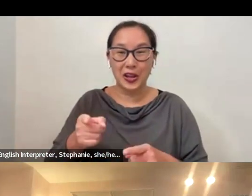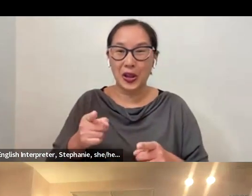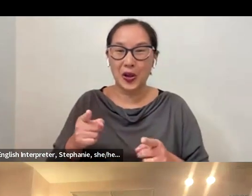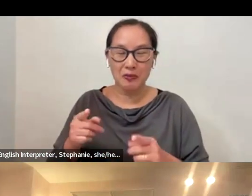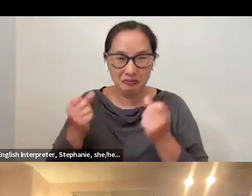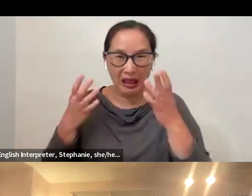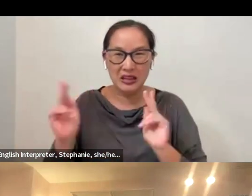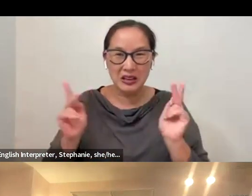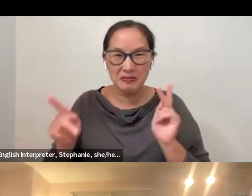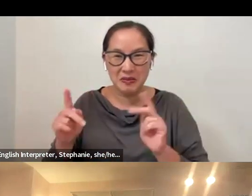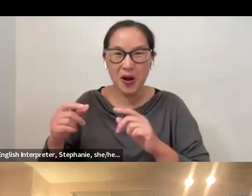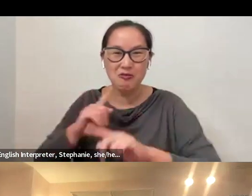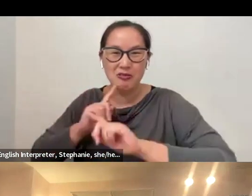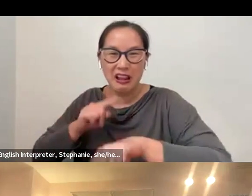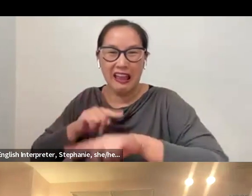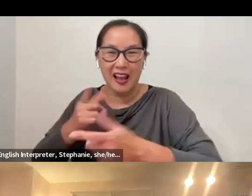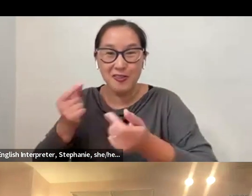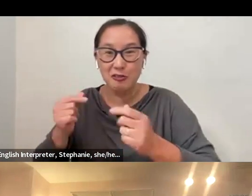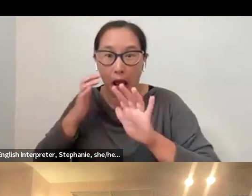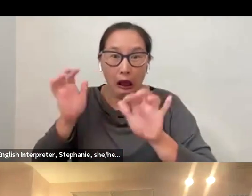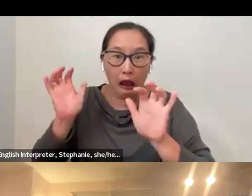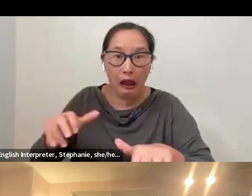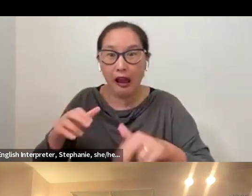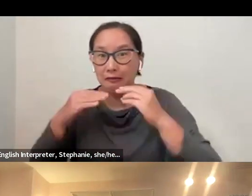reactions when you were speaking about 20TB.